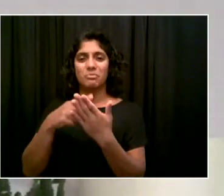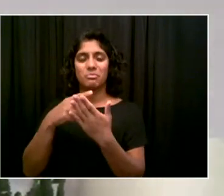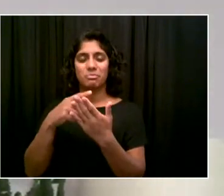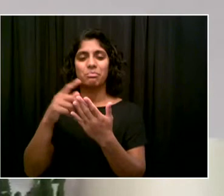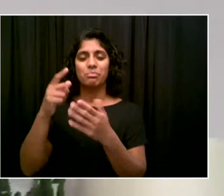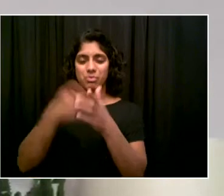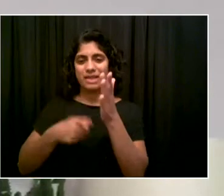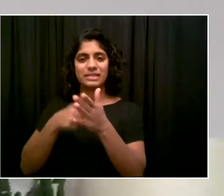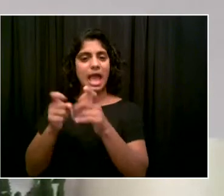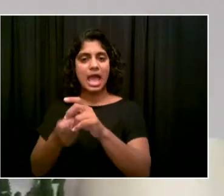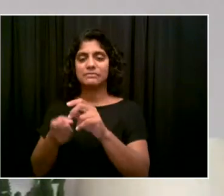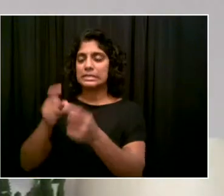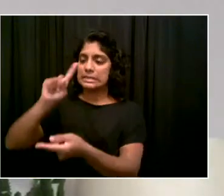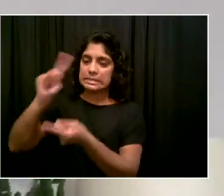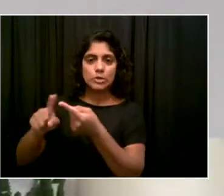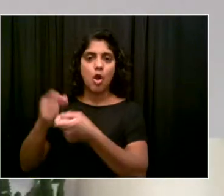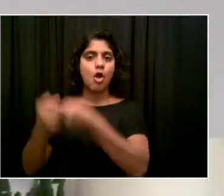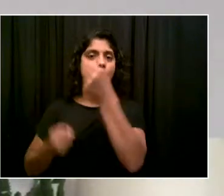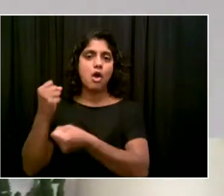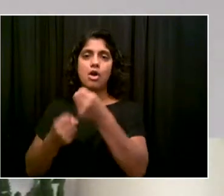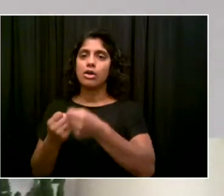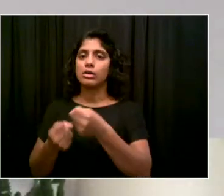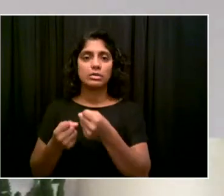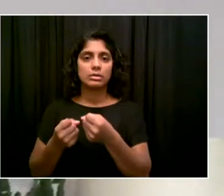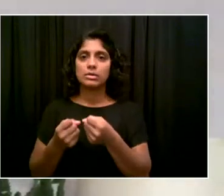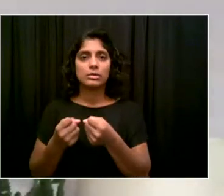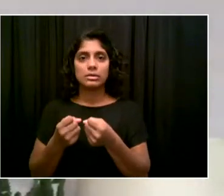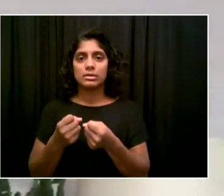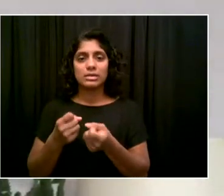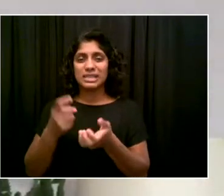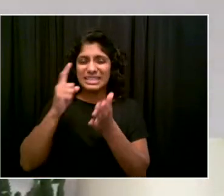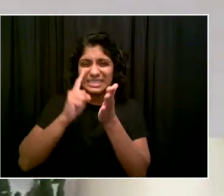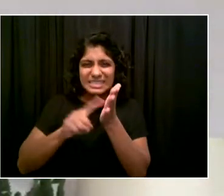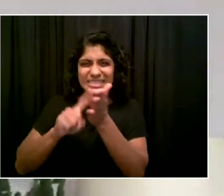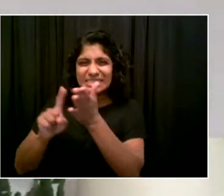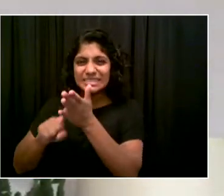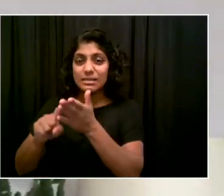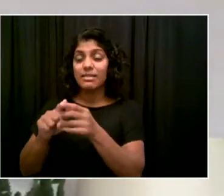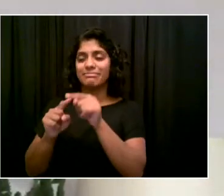HOPEFULLY RESULT IN POLLUTANTS